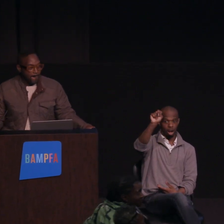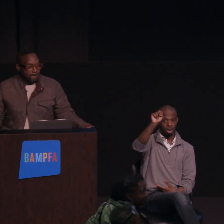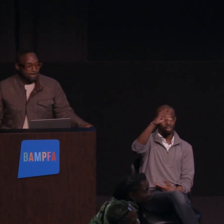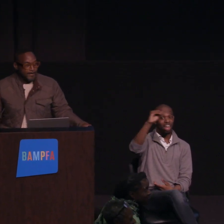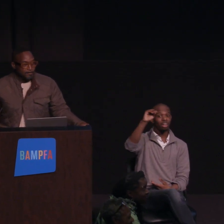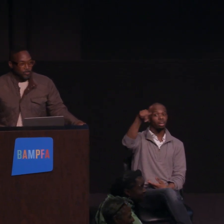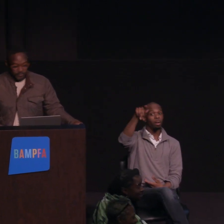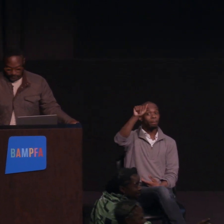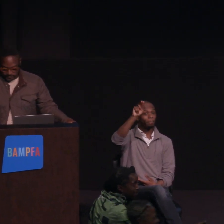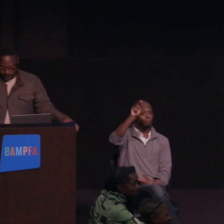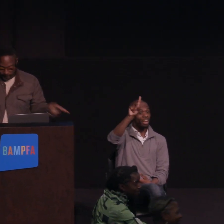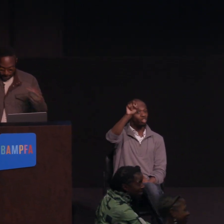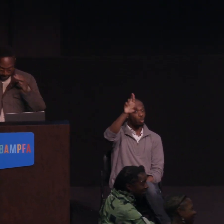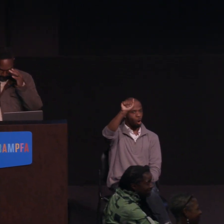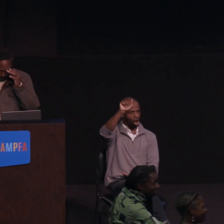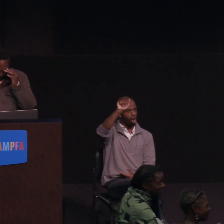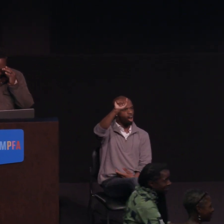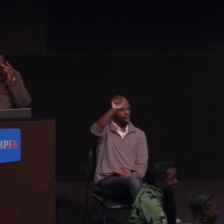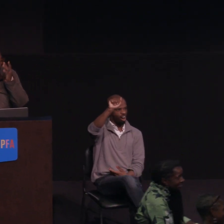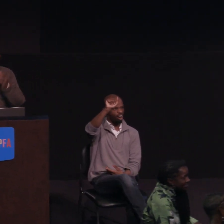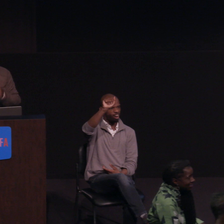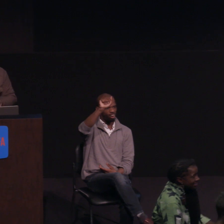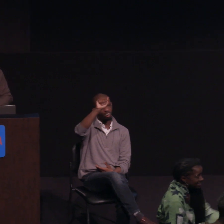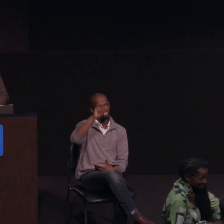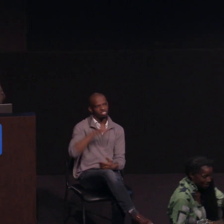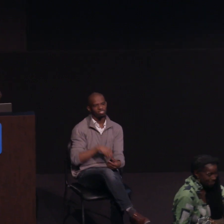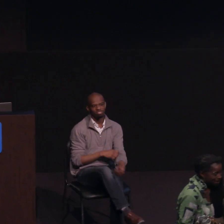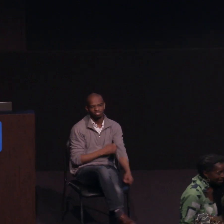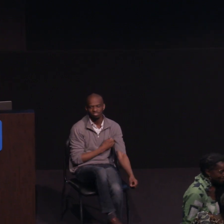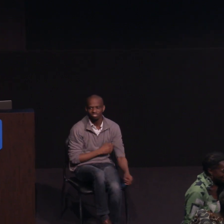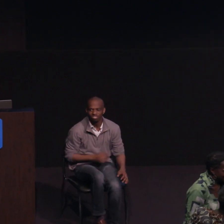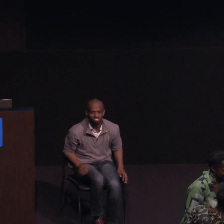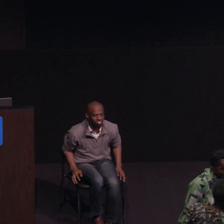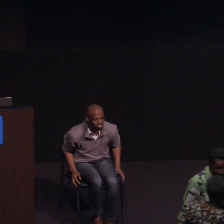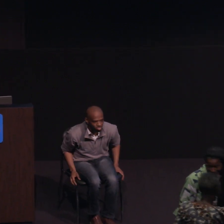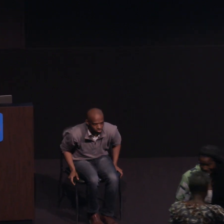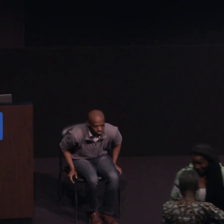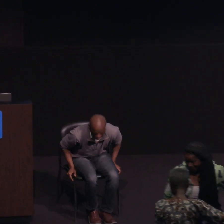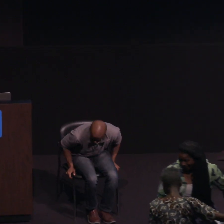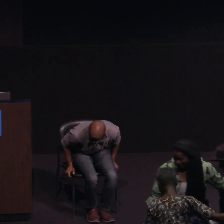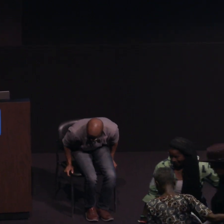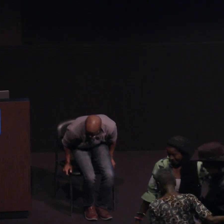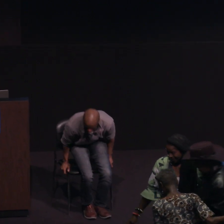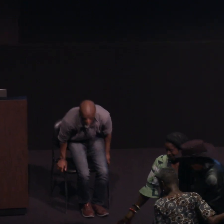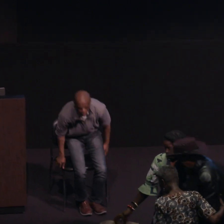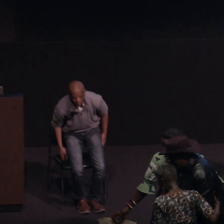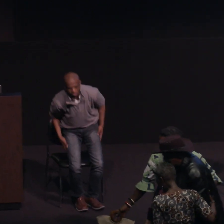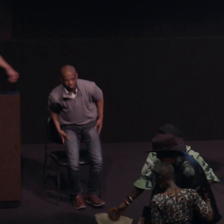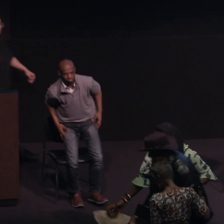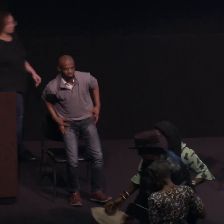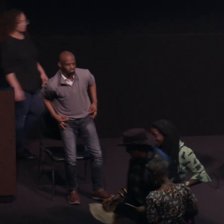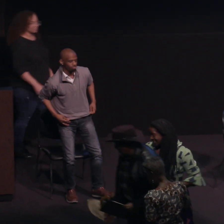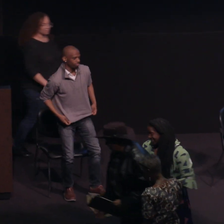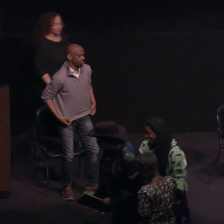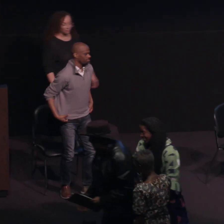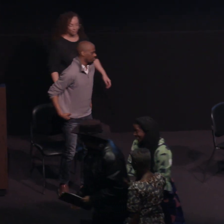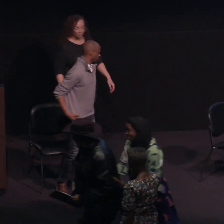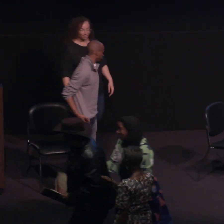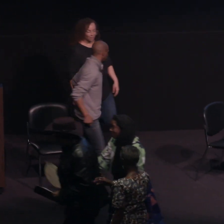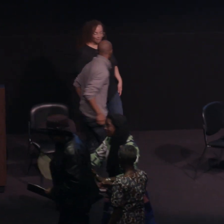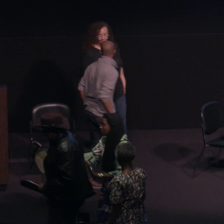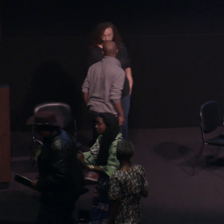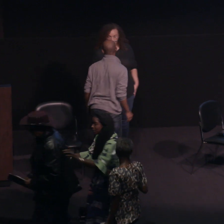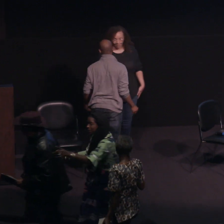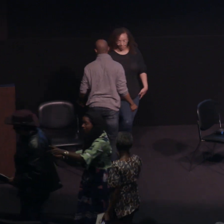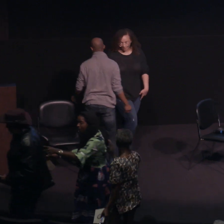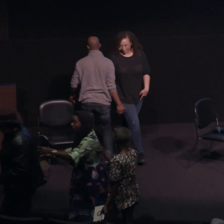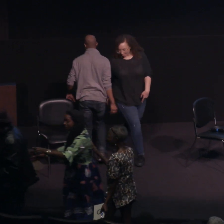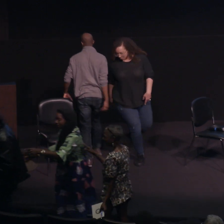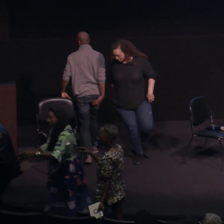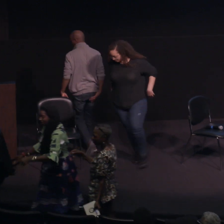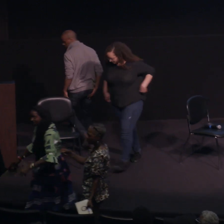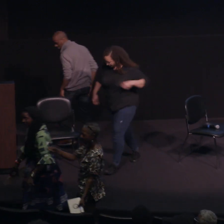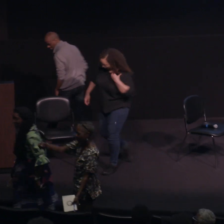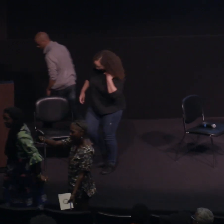[audience applauding]